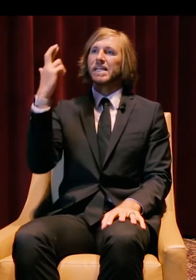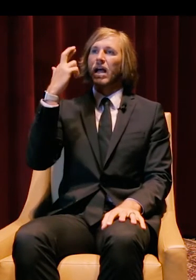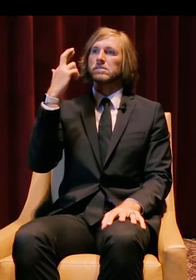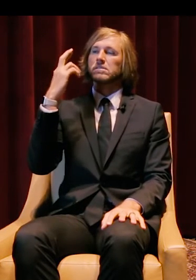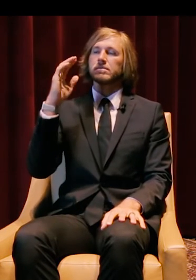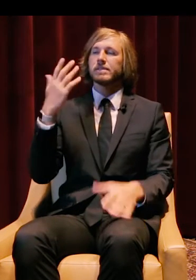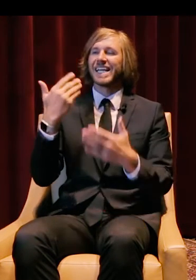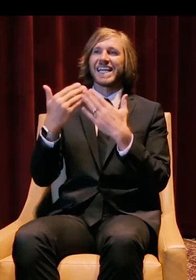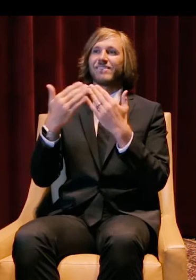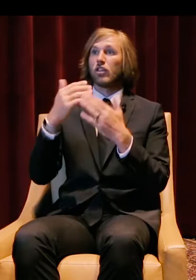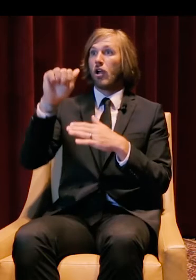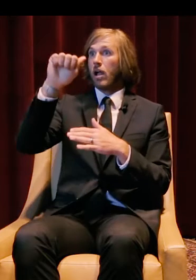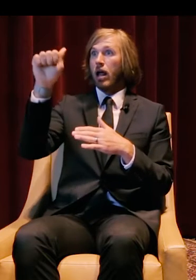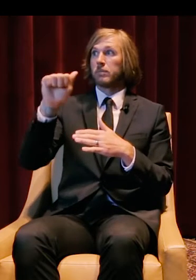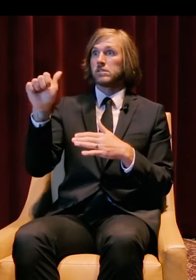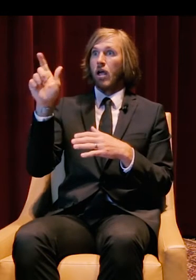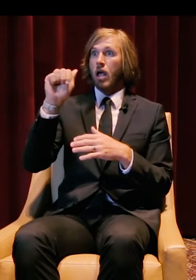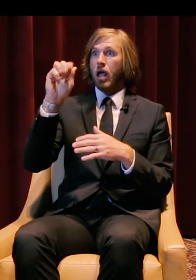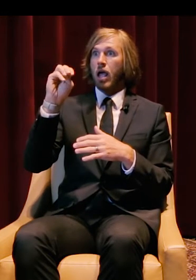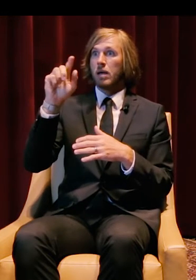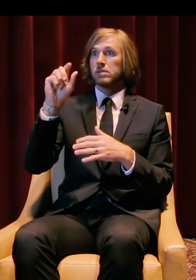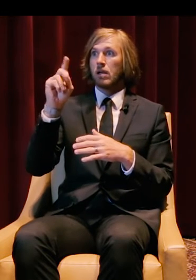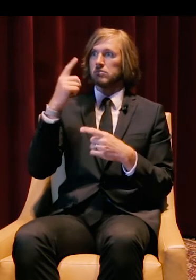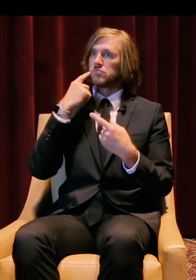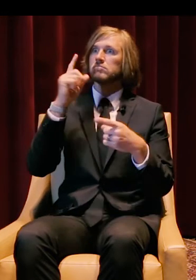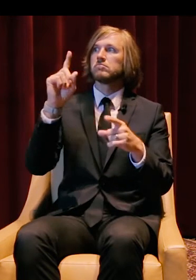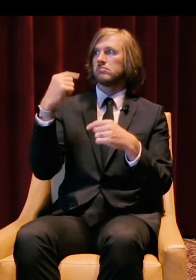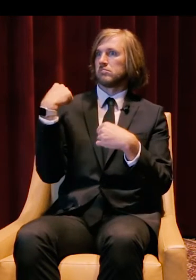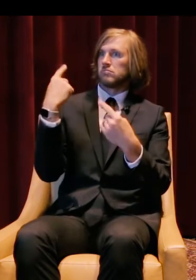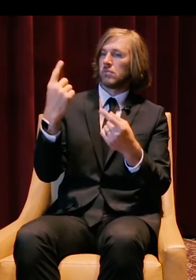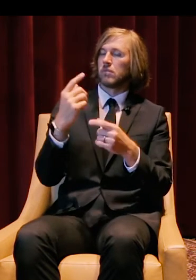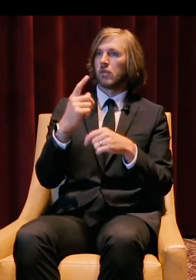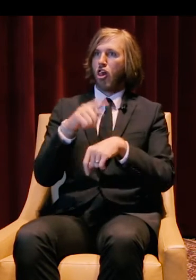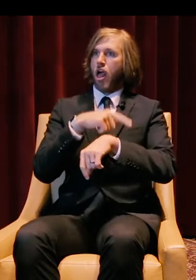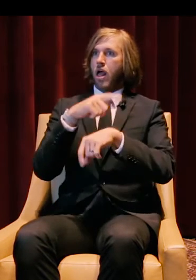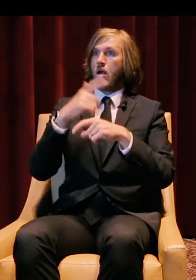even though Amazon did very well for a number, or for a long time just by growing their income